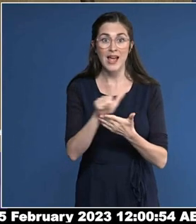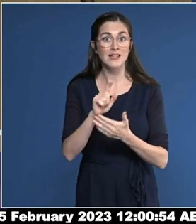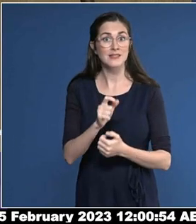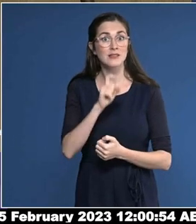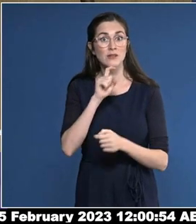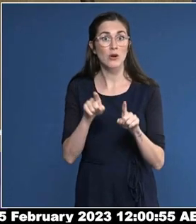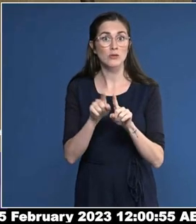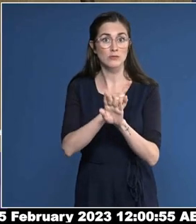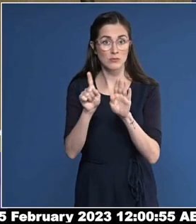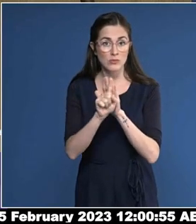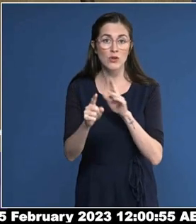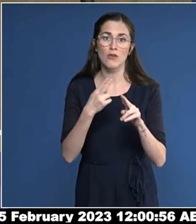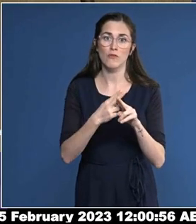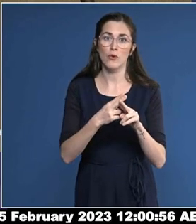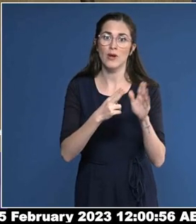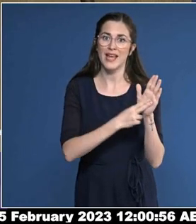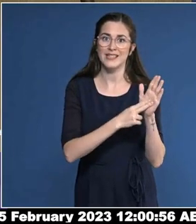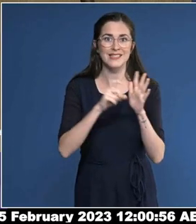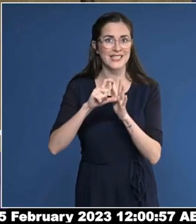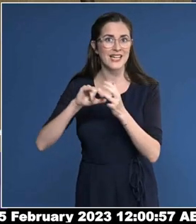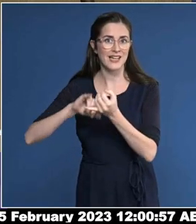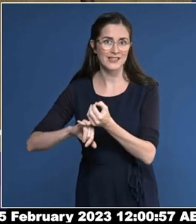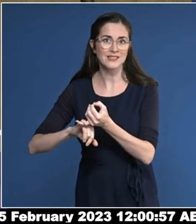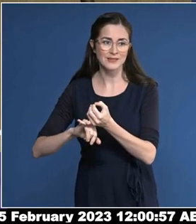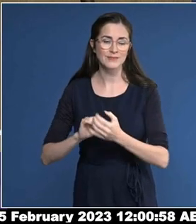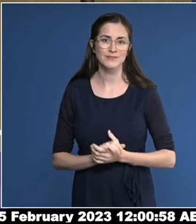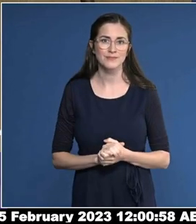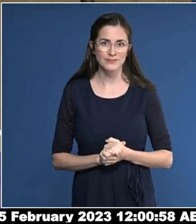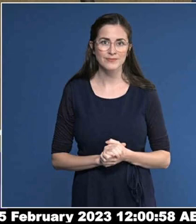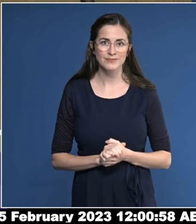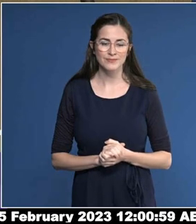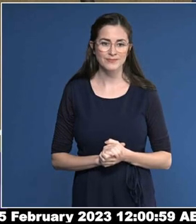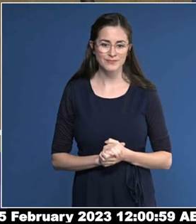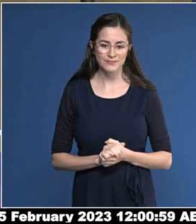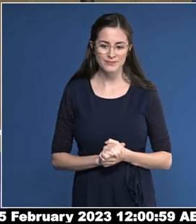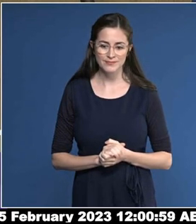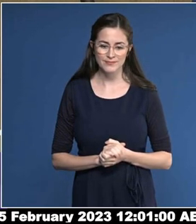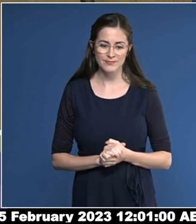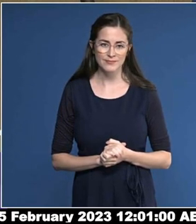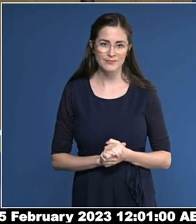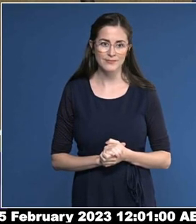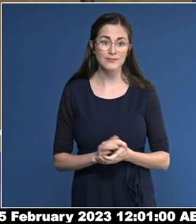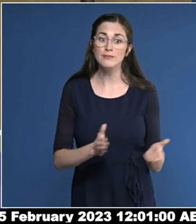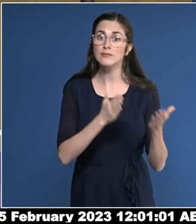Disability Services, Ms Leigh. Thank you very much. MR HARCOURT: Thank you. And I think there is an appearance for The Disability Trust.